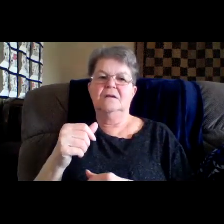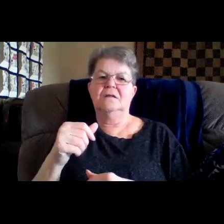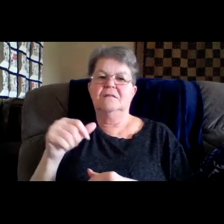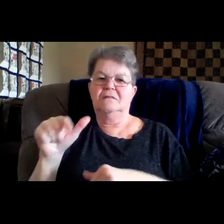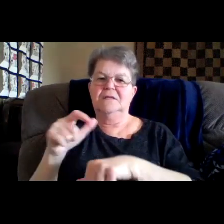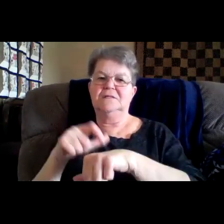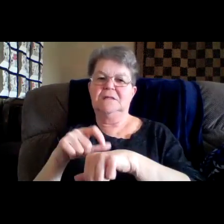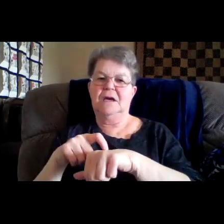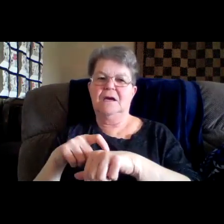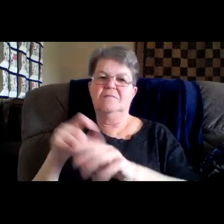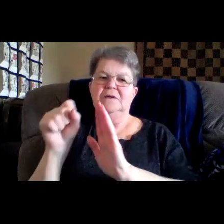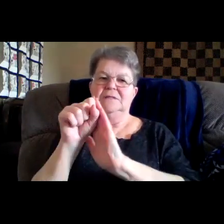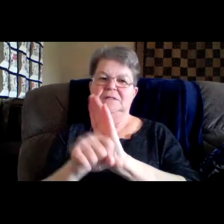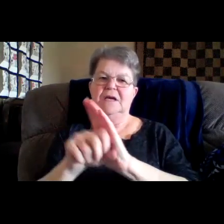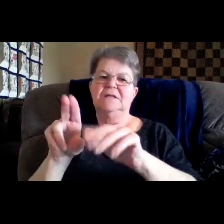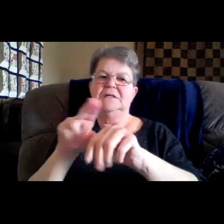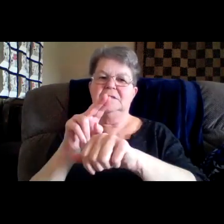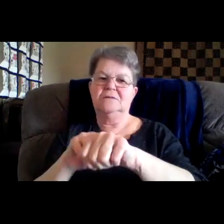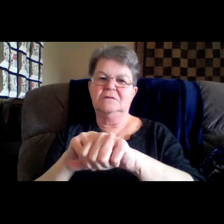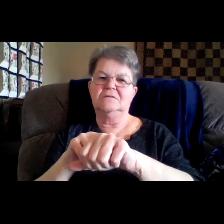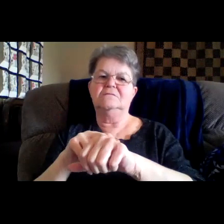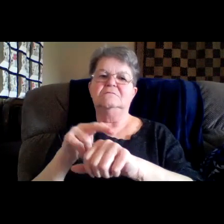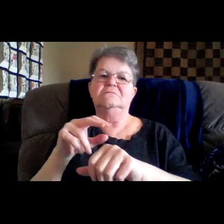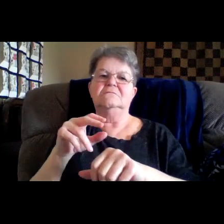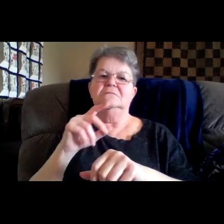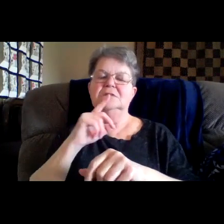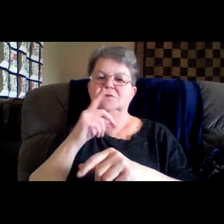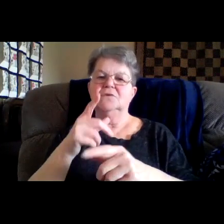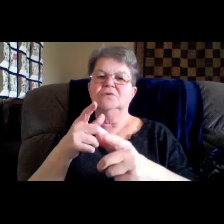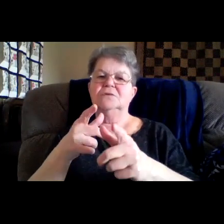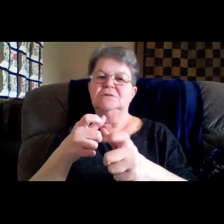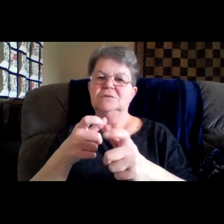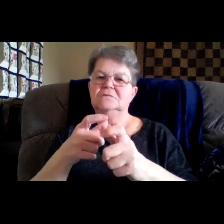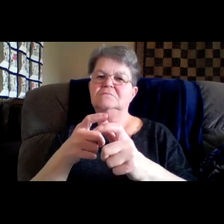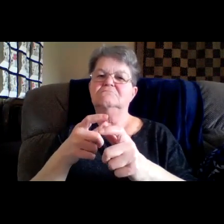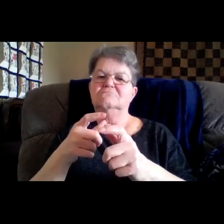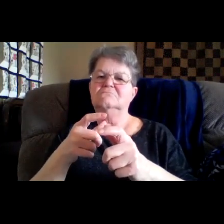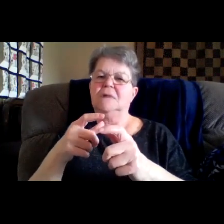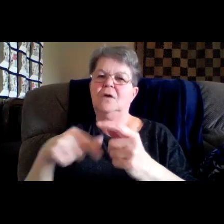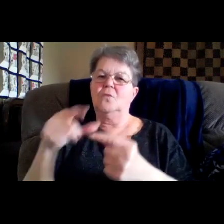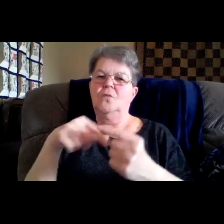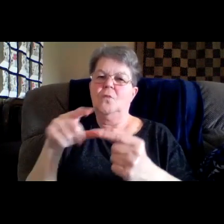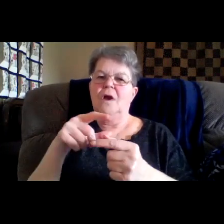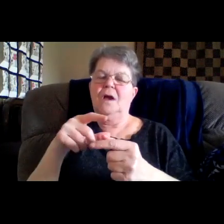the state and national conversations were really speeding up around supported decision-making. If you went to national conferences